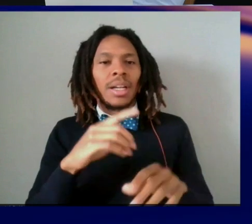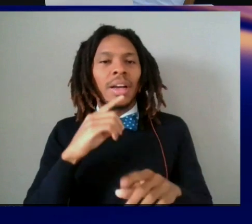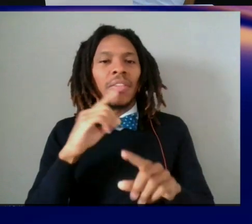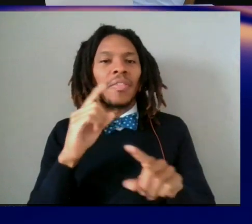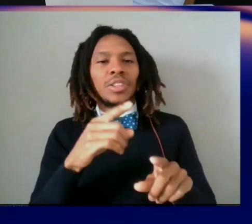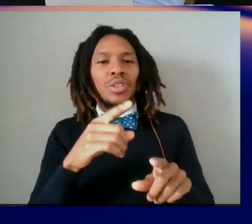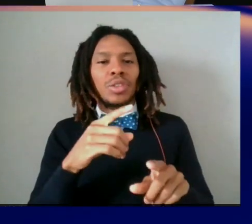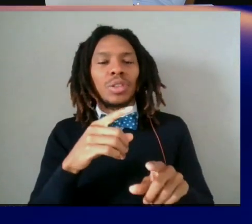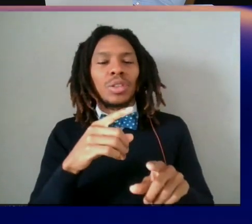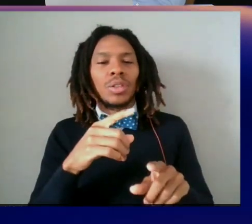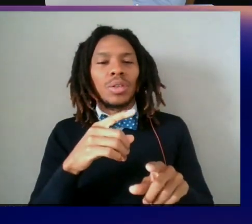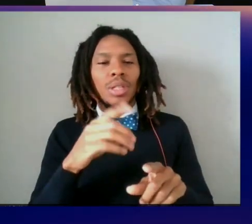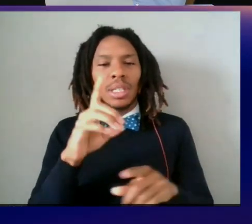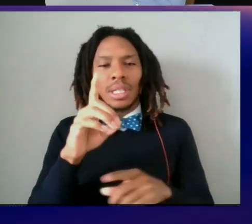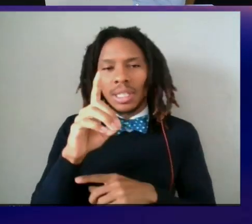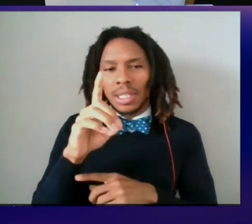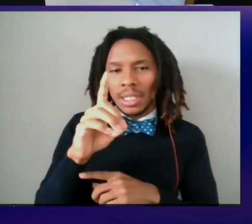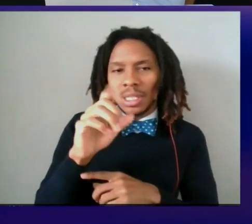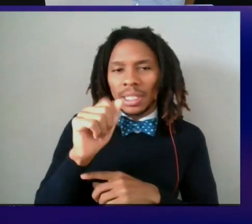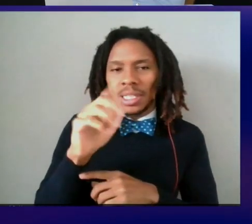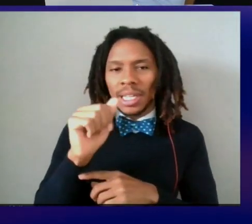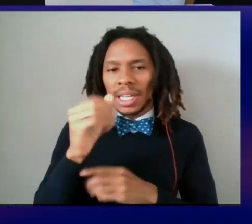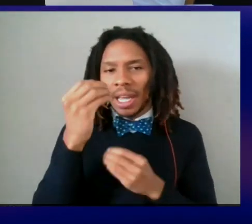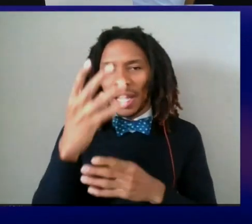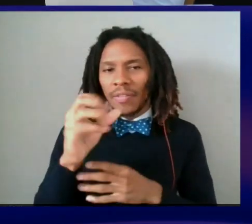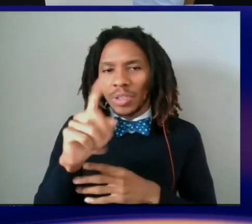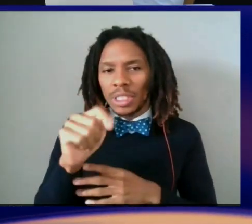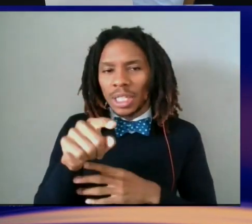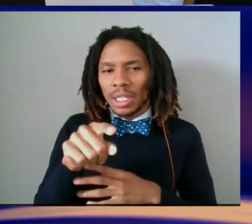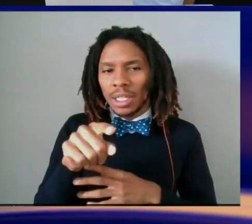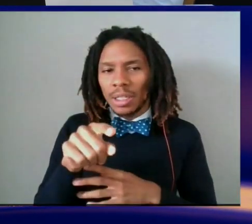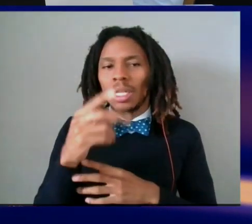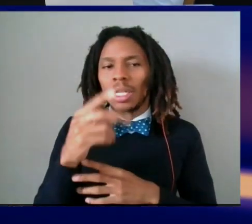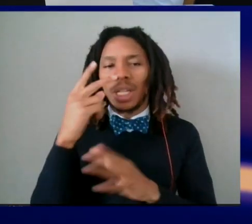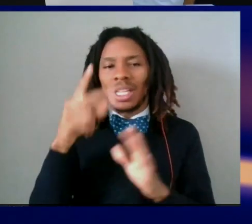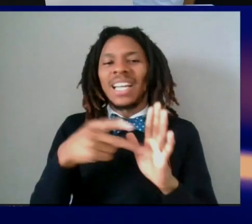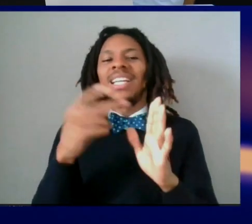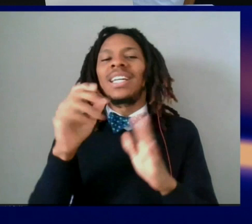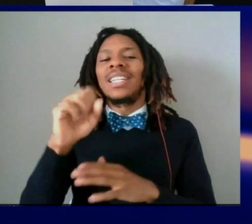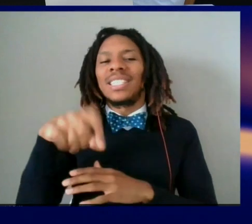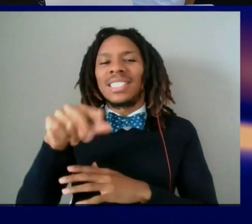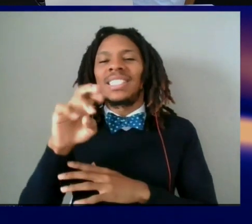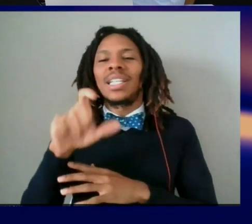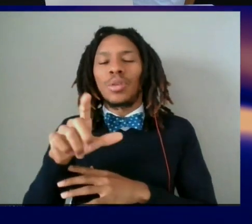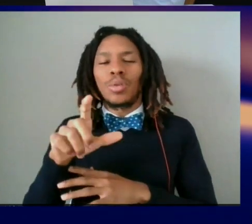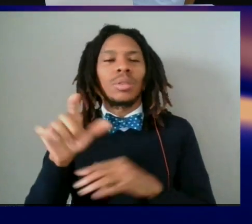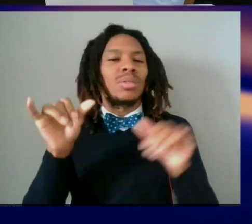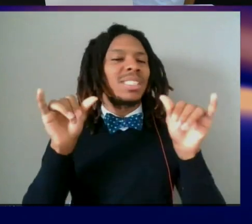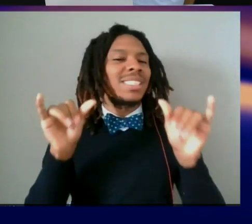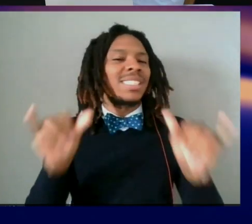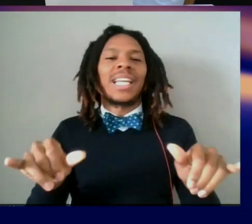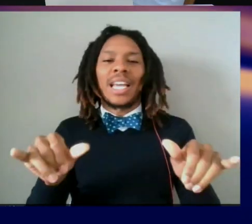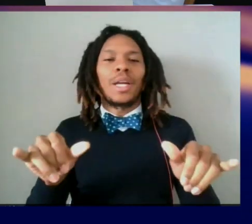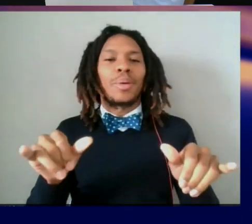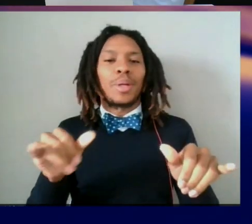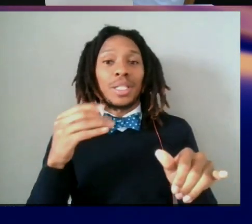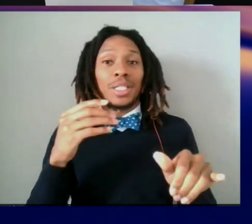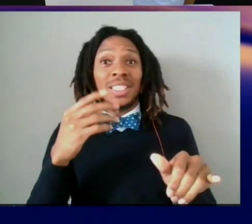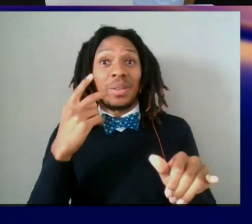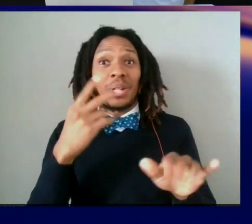And what we're gonna see here is the SQL. So this is the same SQL as we showed previously in the Athena console.